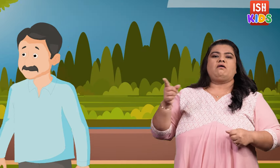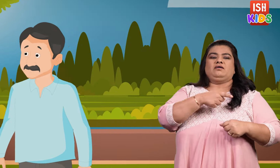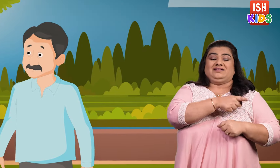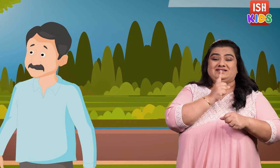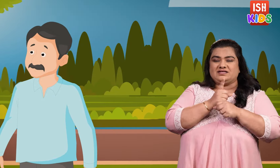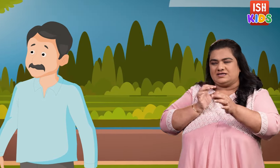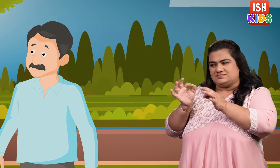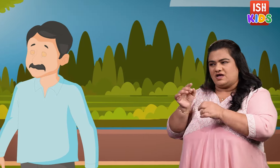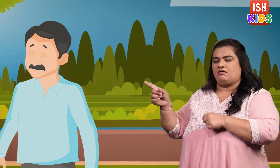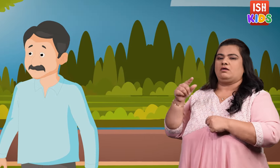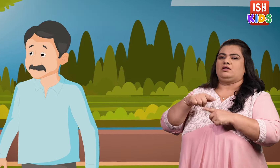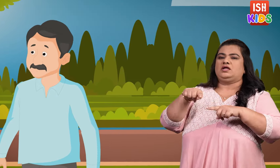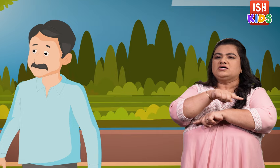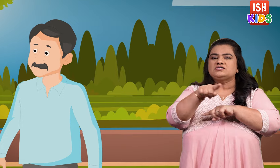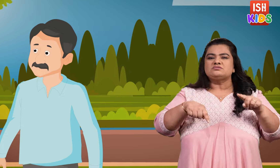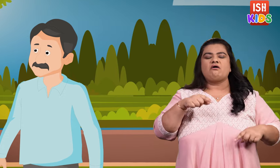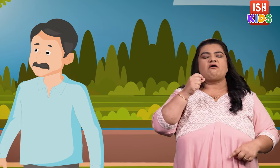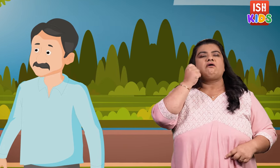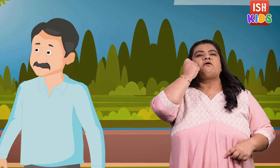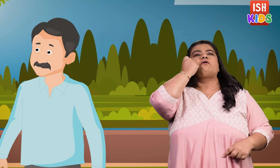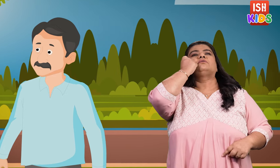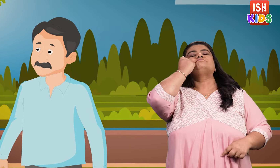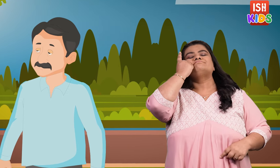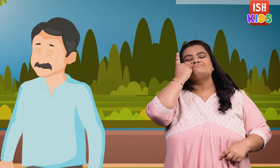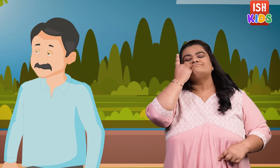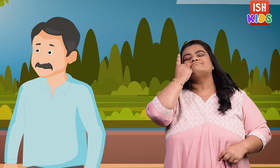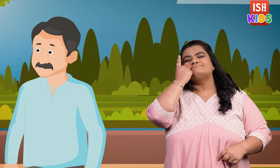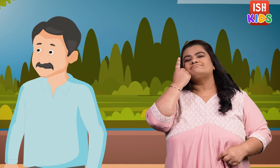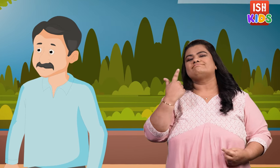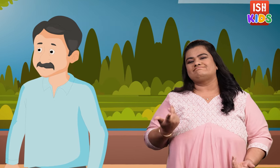The engineer then understood.